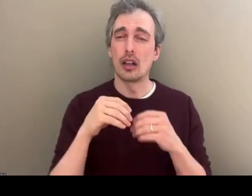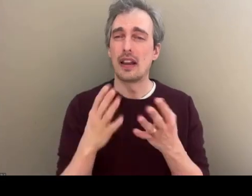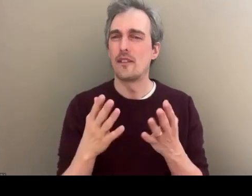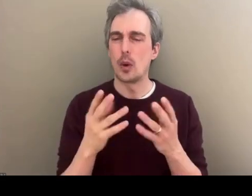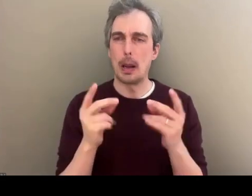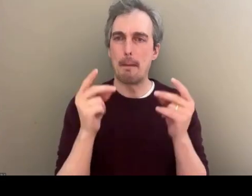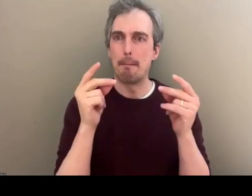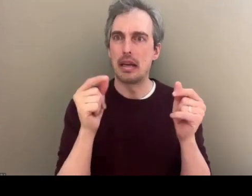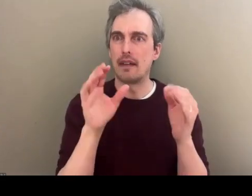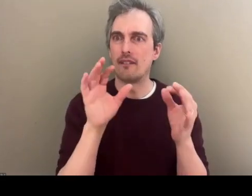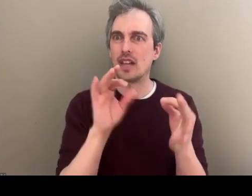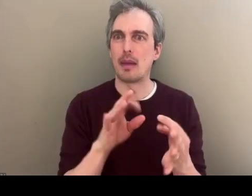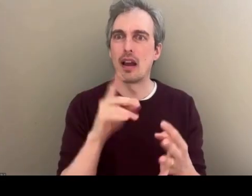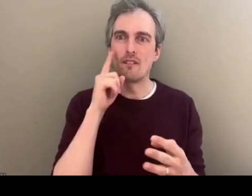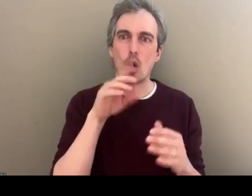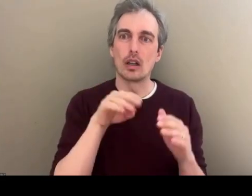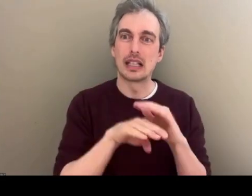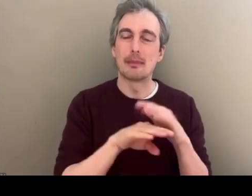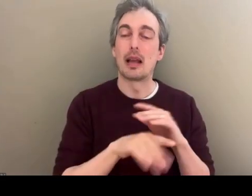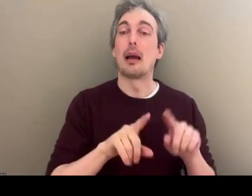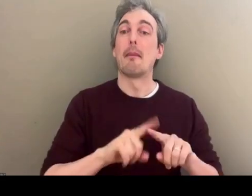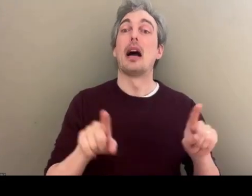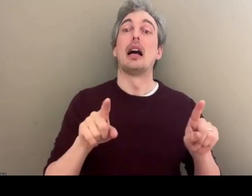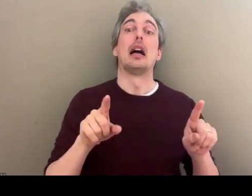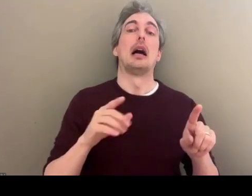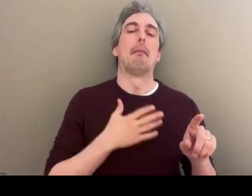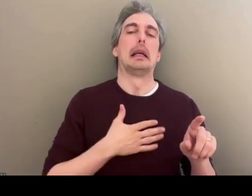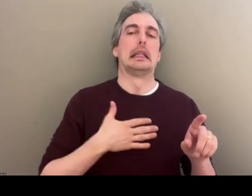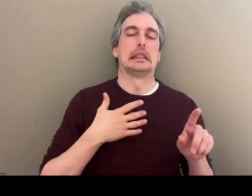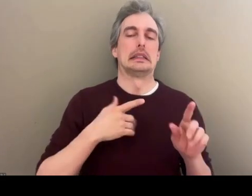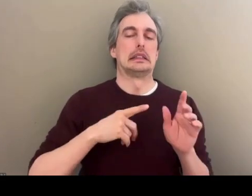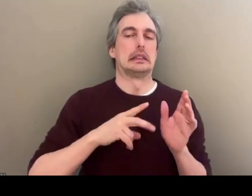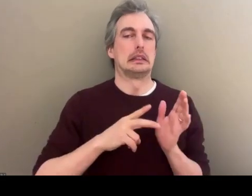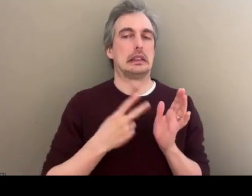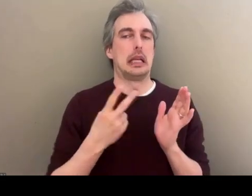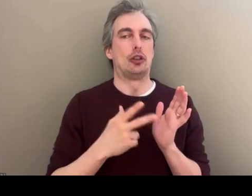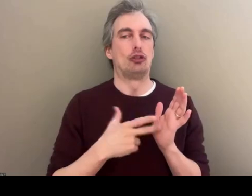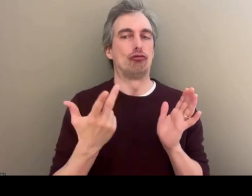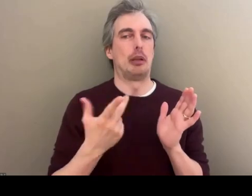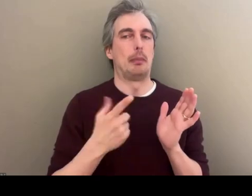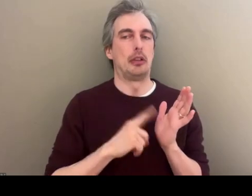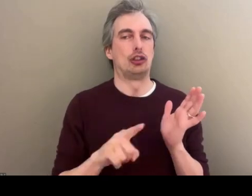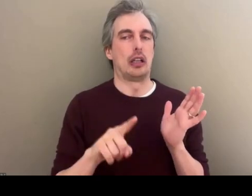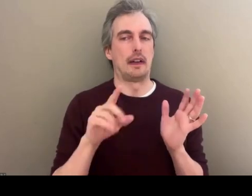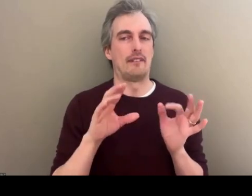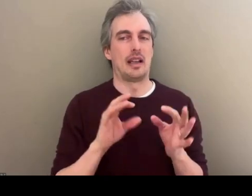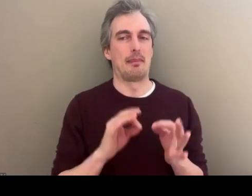But please check, double check, triple check that feedback on the W3C and